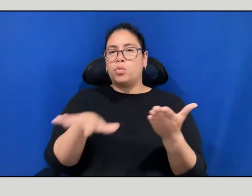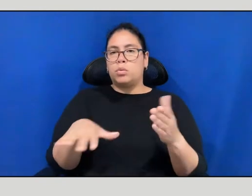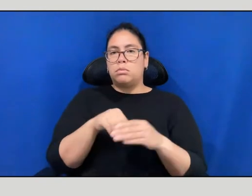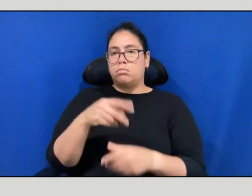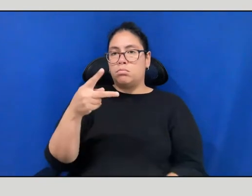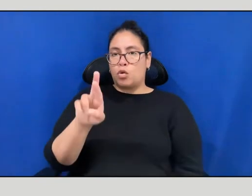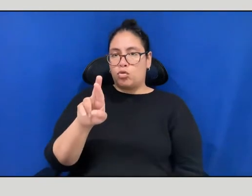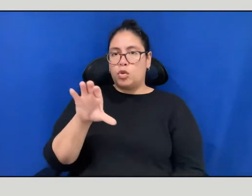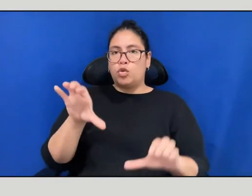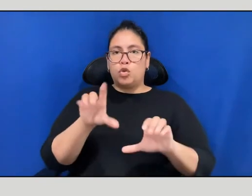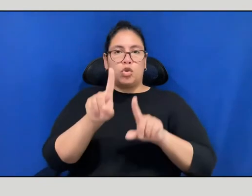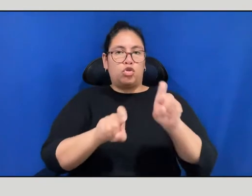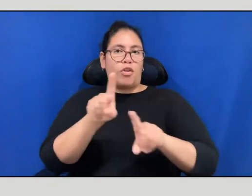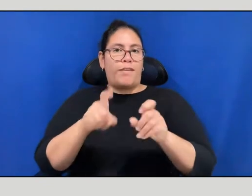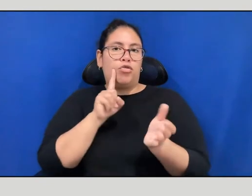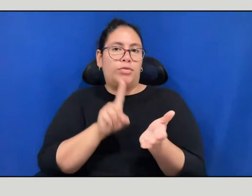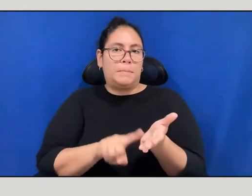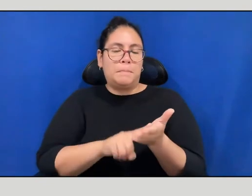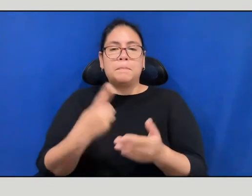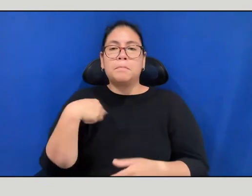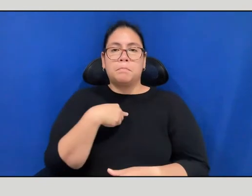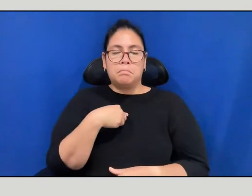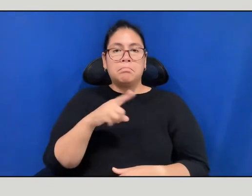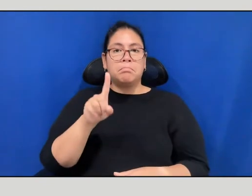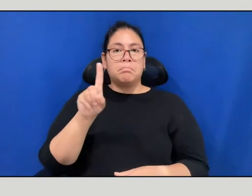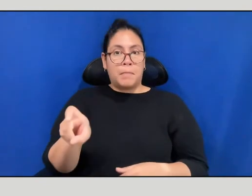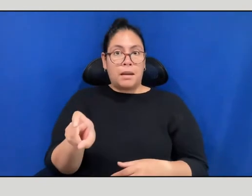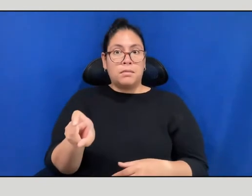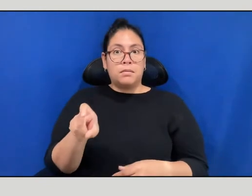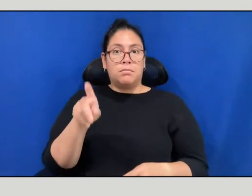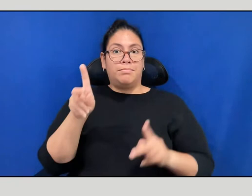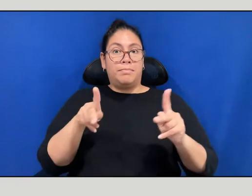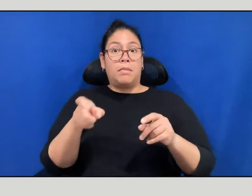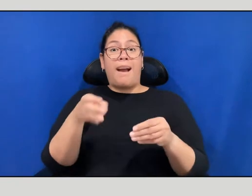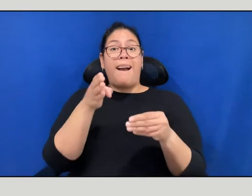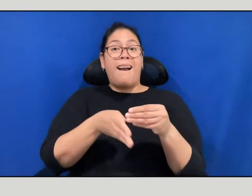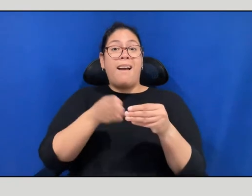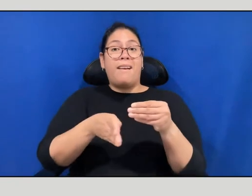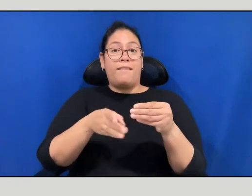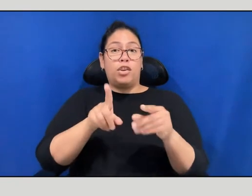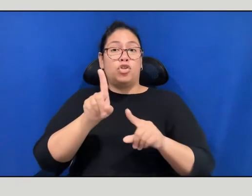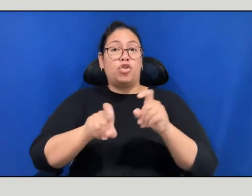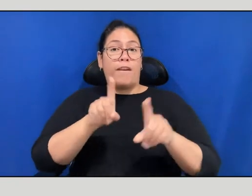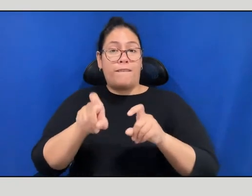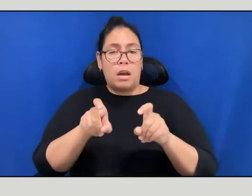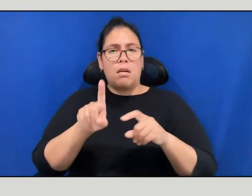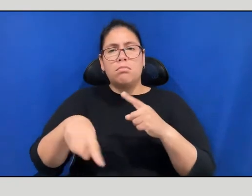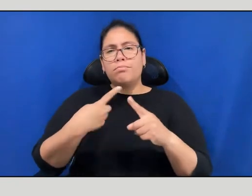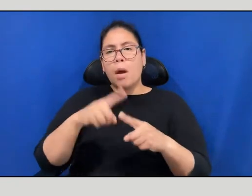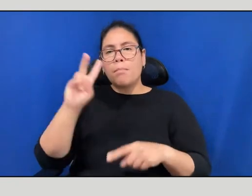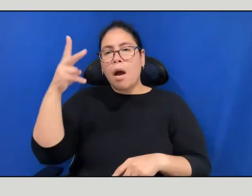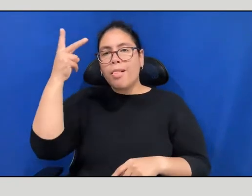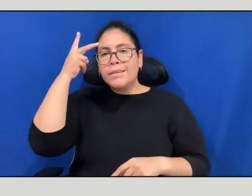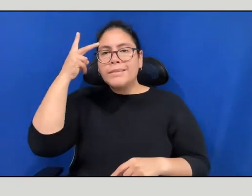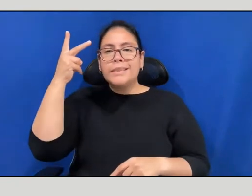and we would ask folks at the end of the survey that was about politics and other things, the Fiscal Control Board,